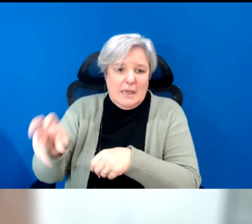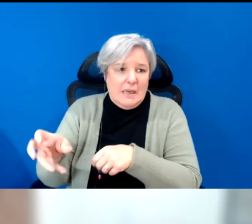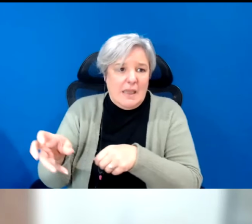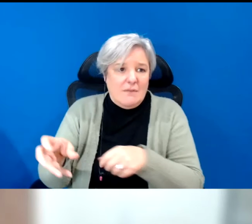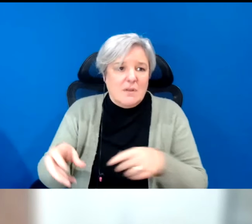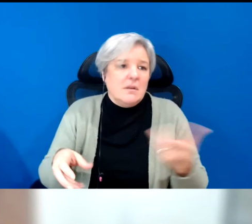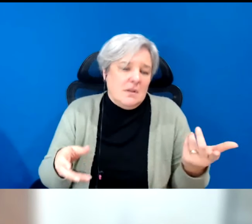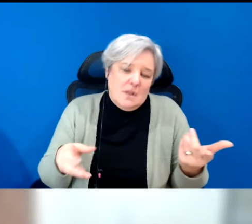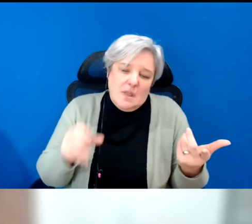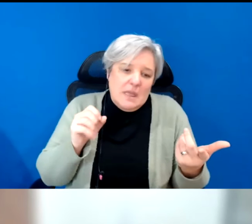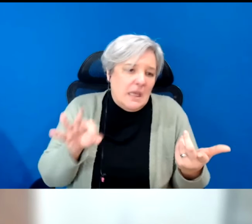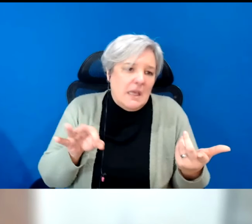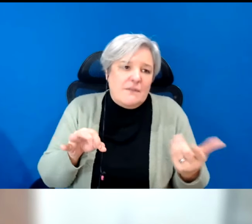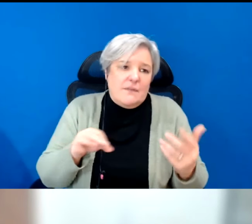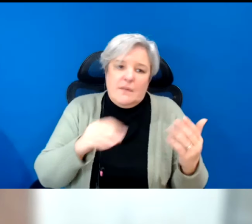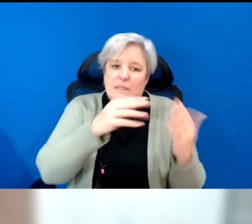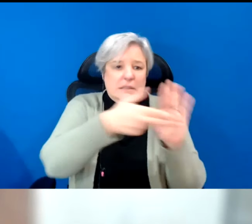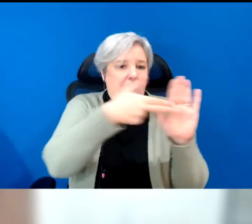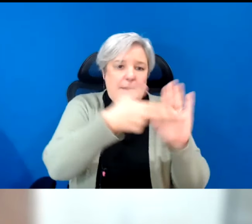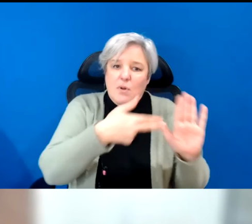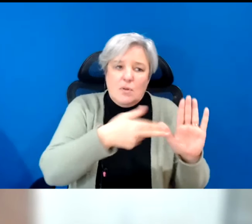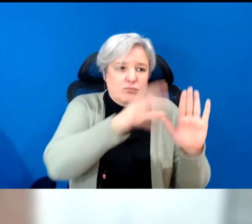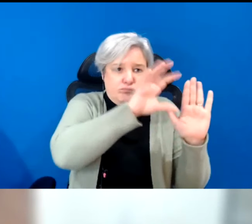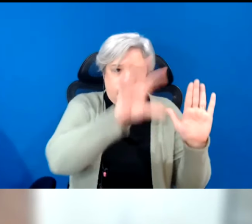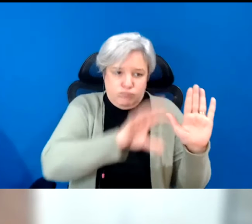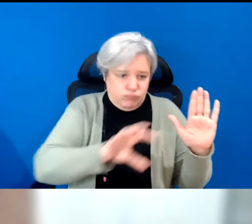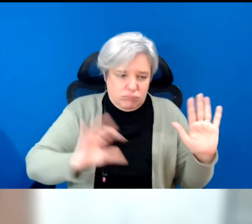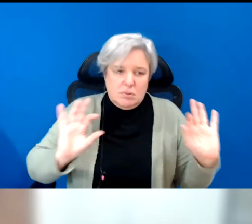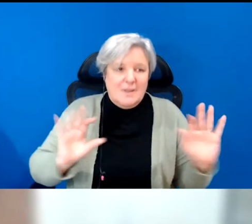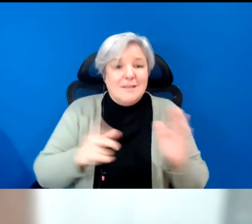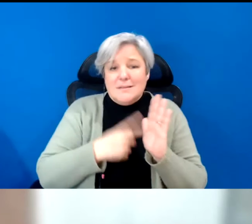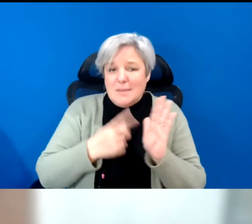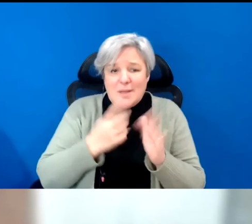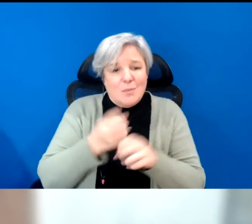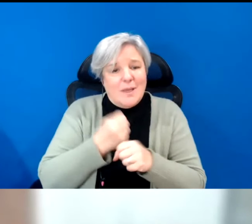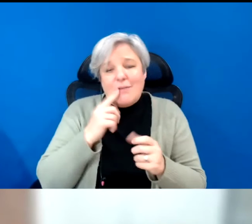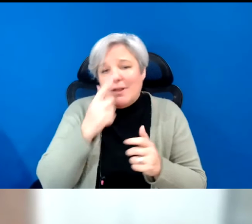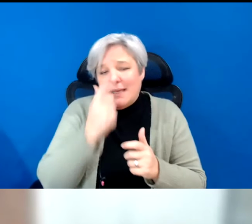as long as it's labeled as to how it was like, because sometimes we get some really interesting marks on attendance